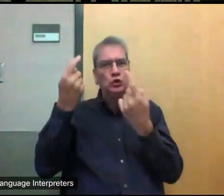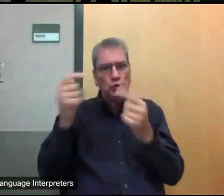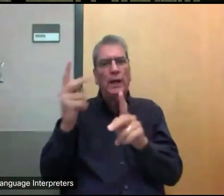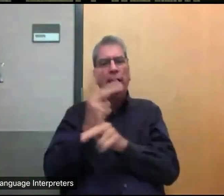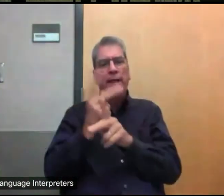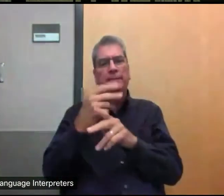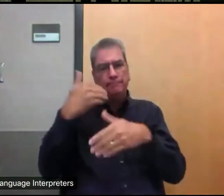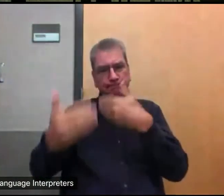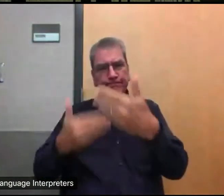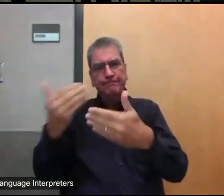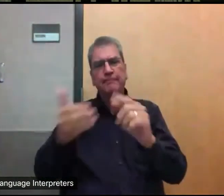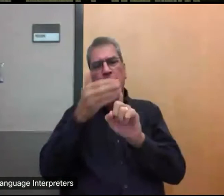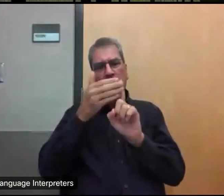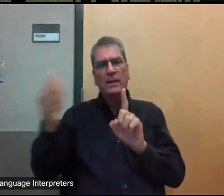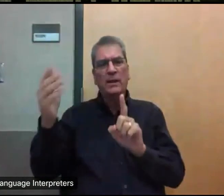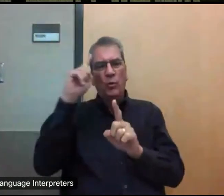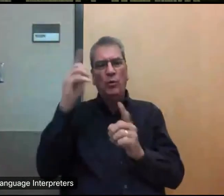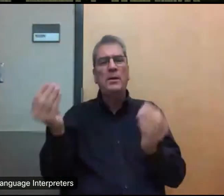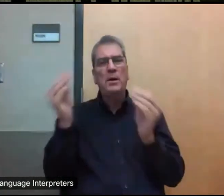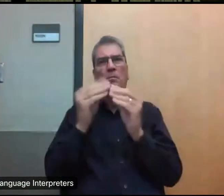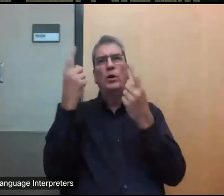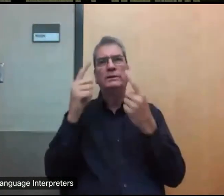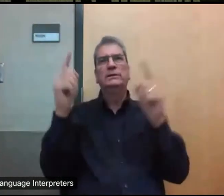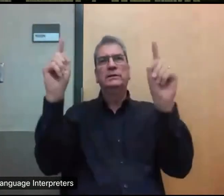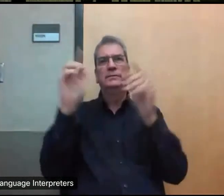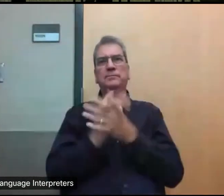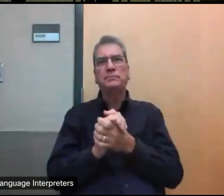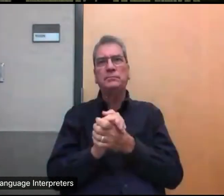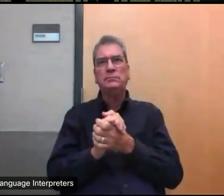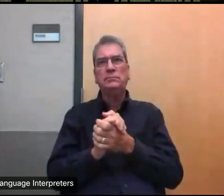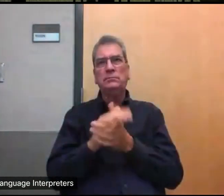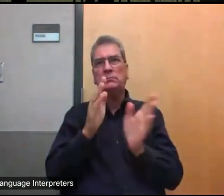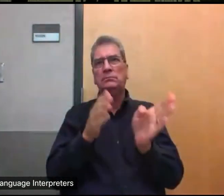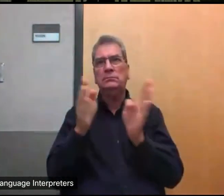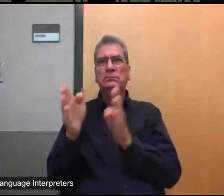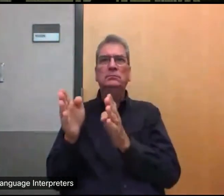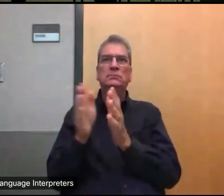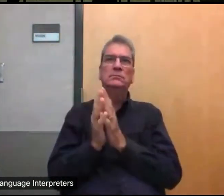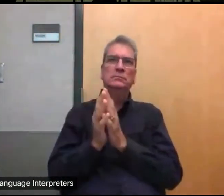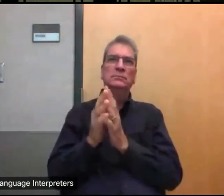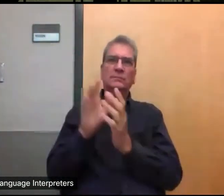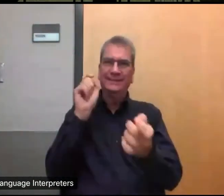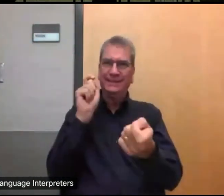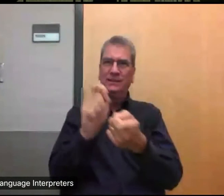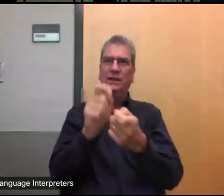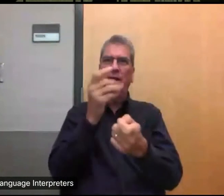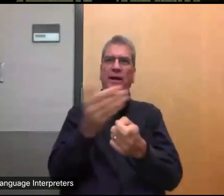accepting people as they are, I think, would probably be a little bit helpful too. Yeah, I can say it, we ran into this exact thing at the beginning of the pandemic, or